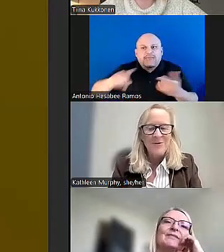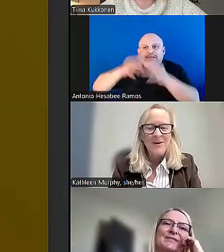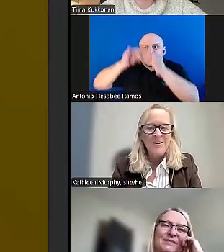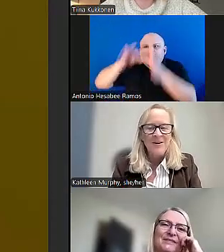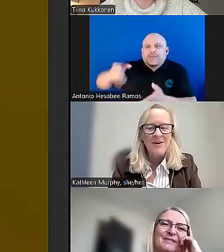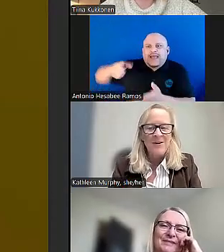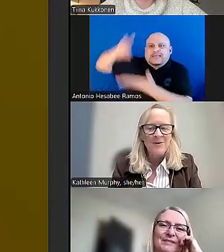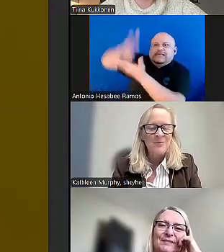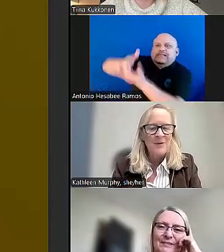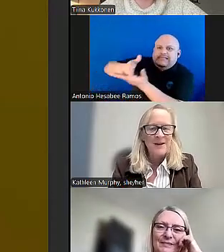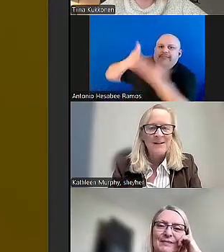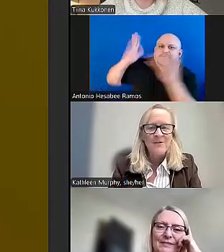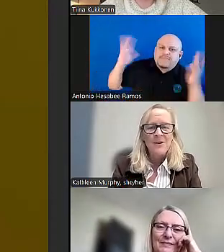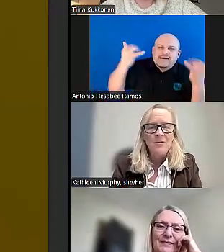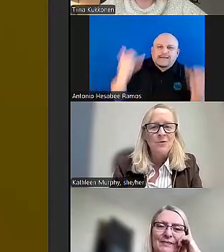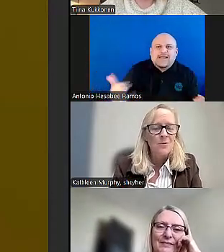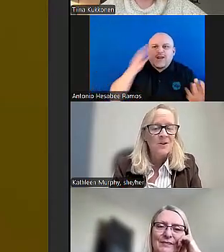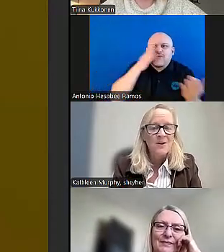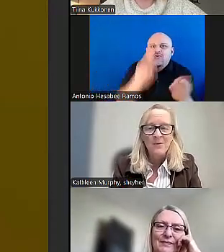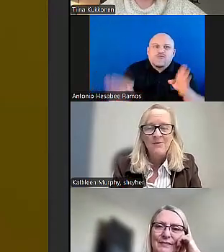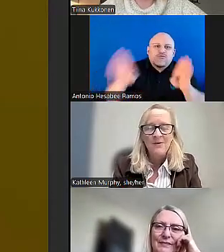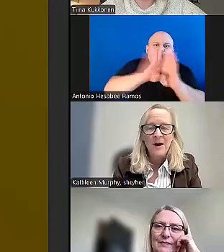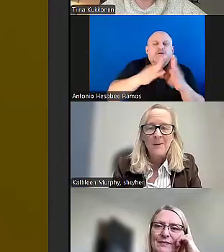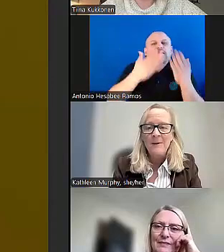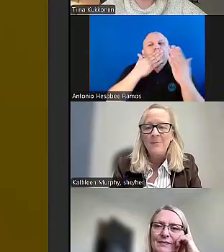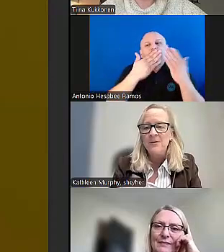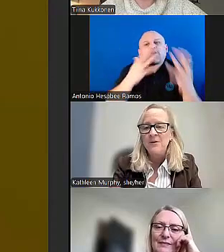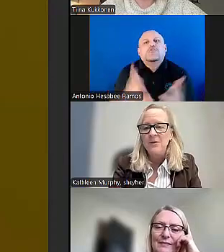we are going to close this webcast now. Thank you so much everyone for coming. Please do